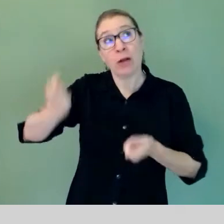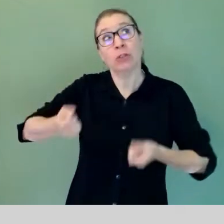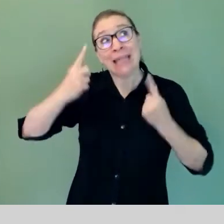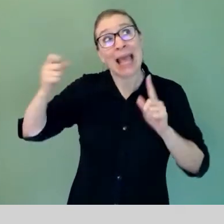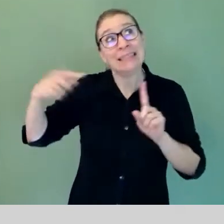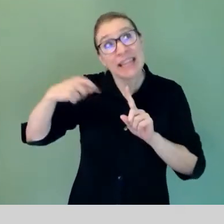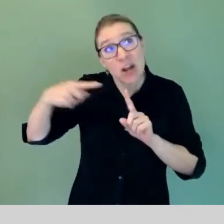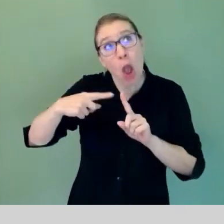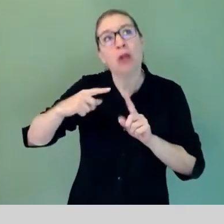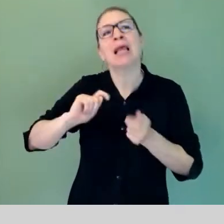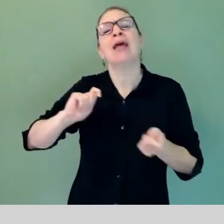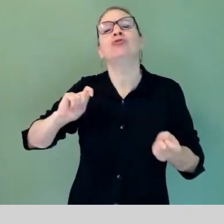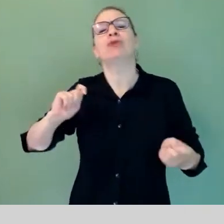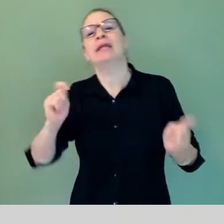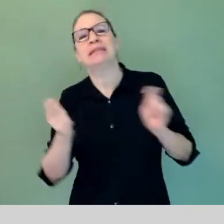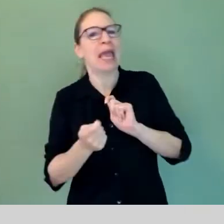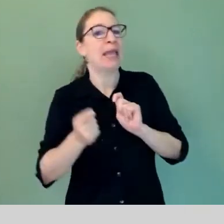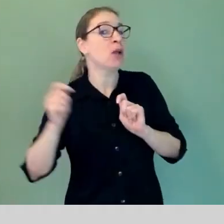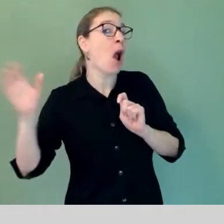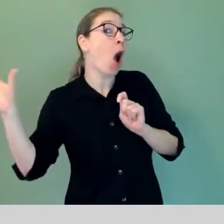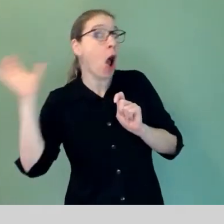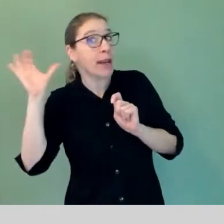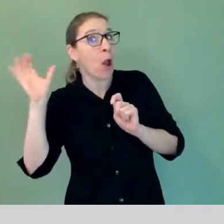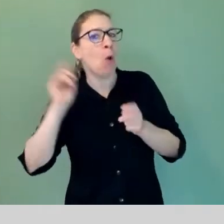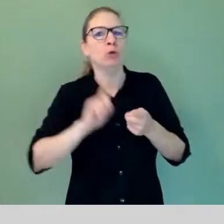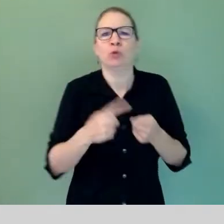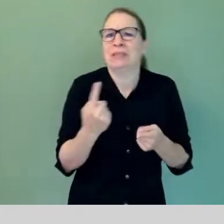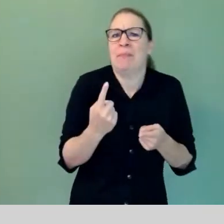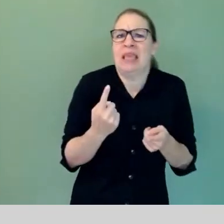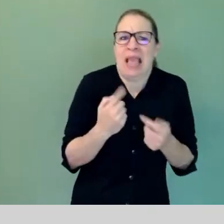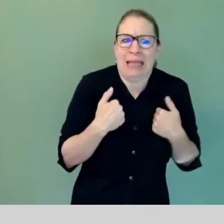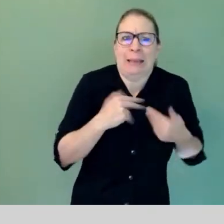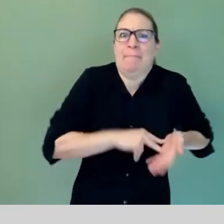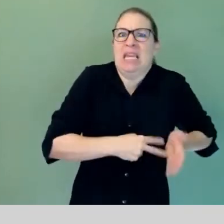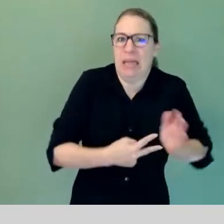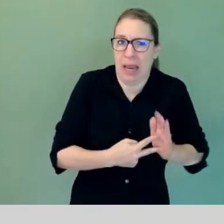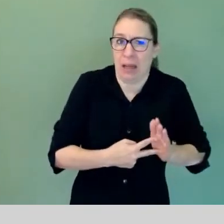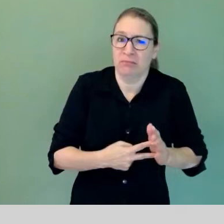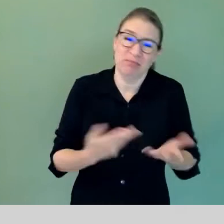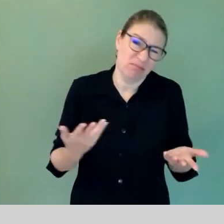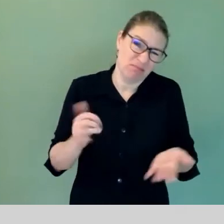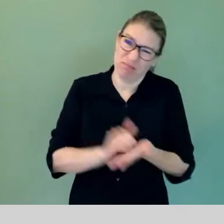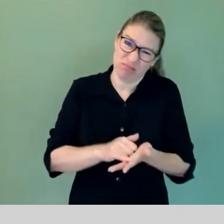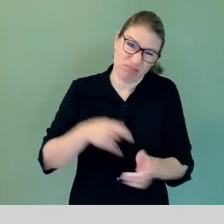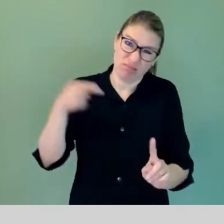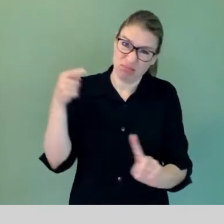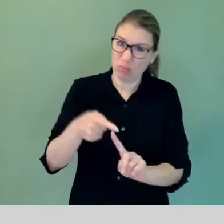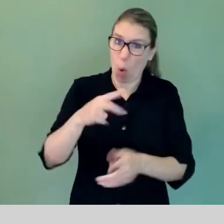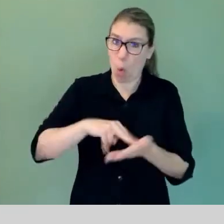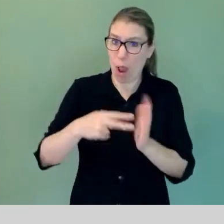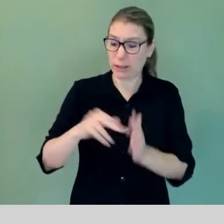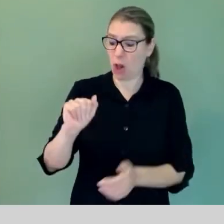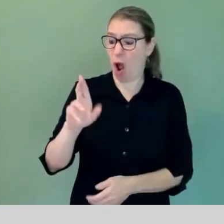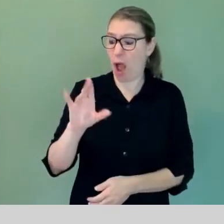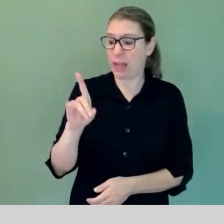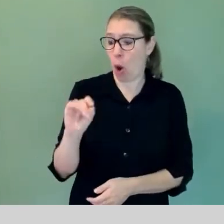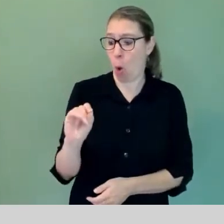And then the brain interprets this audio as something meaningful. So that's really what audio is.